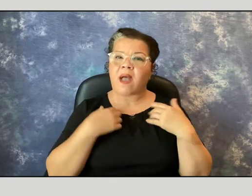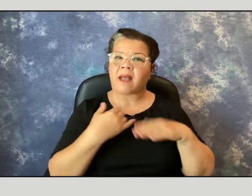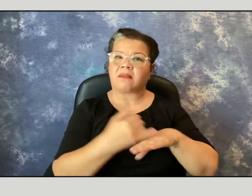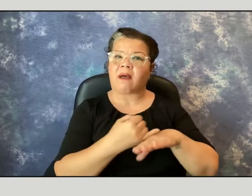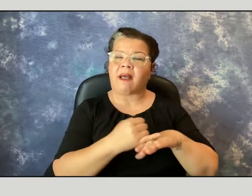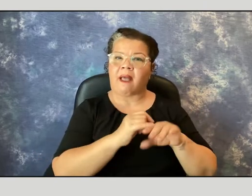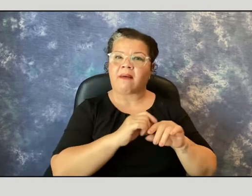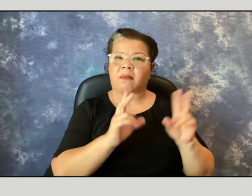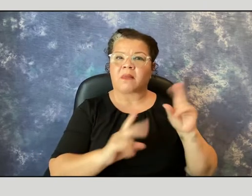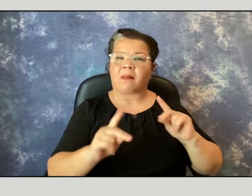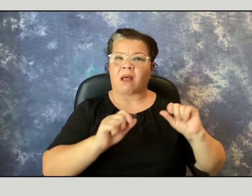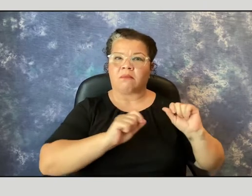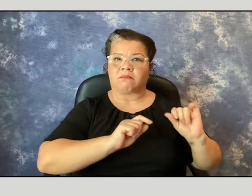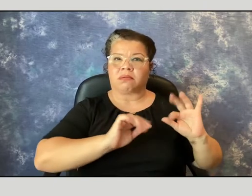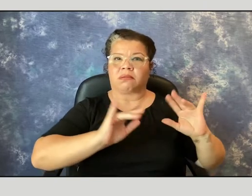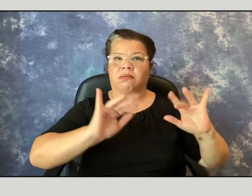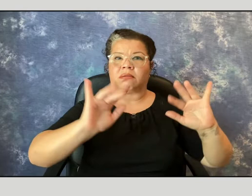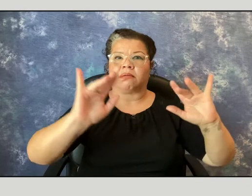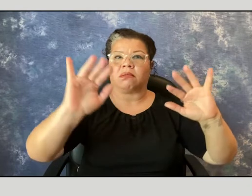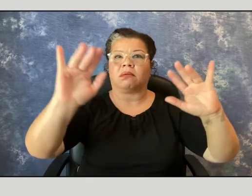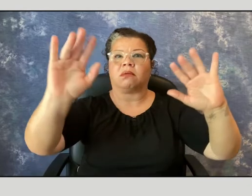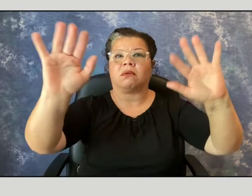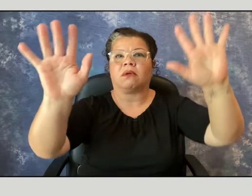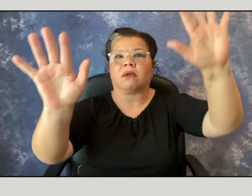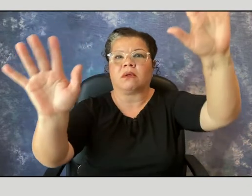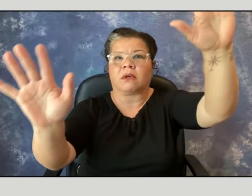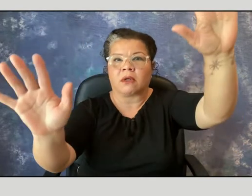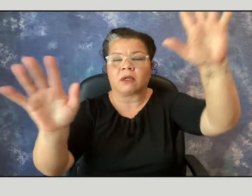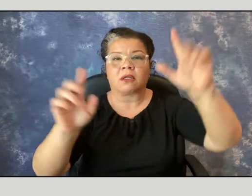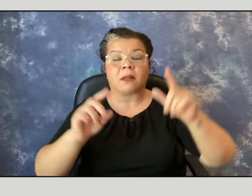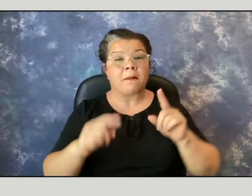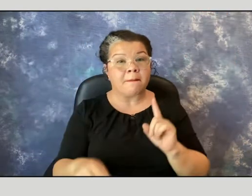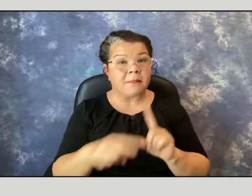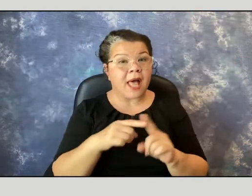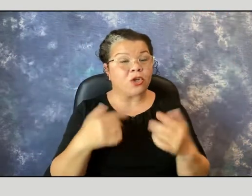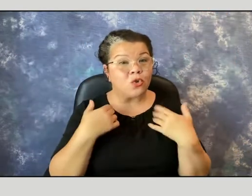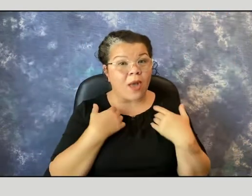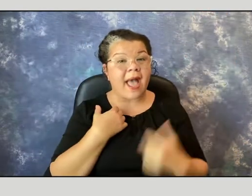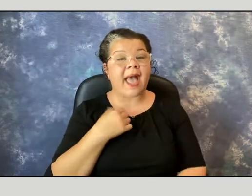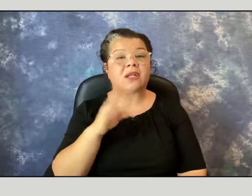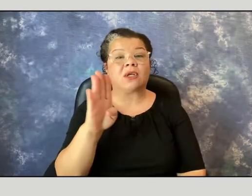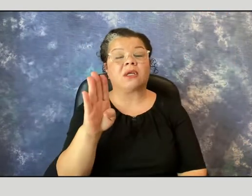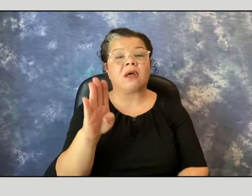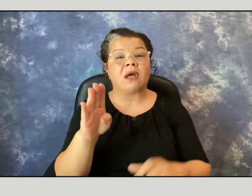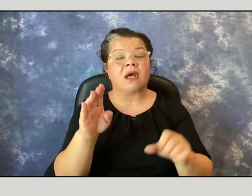and at the same time, you had this Operation Bootstrap, Manos a la Obra, which was changing the economy